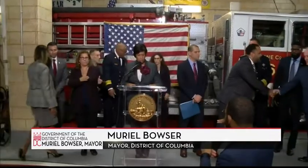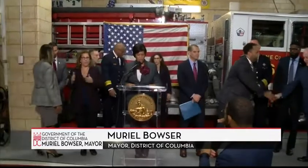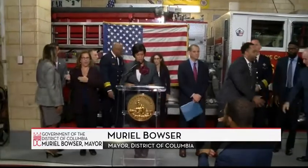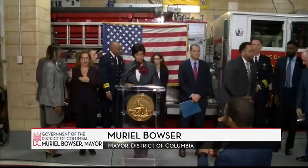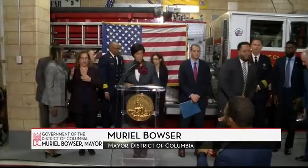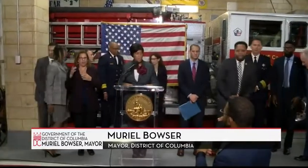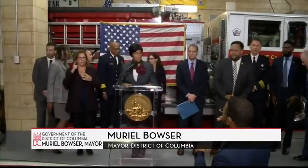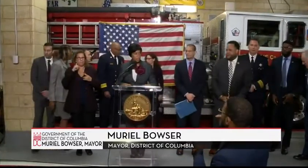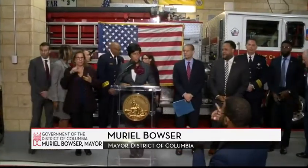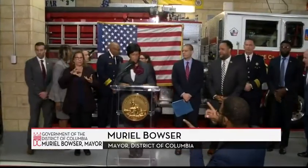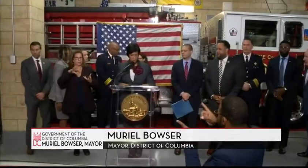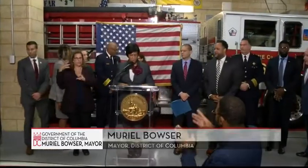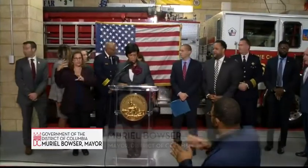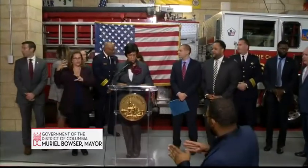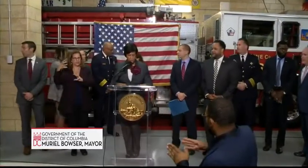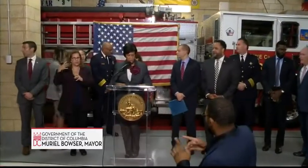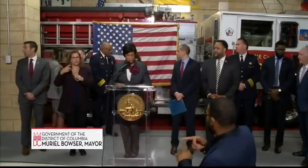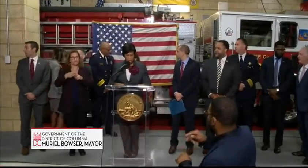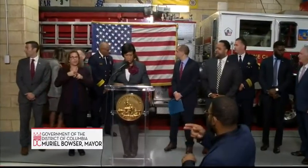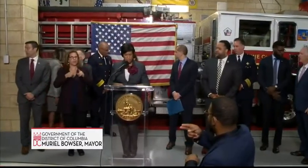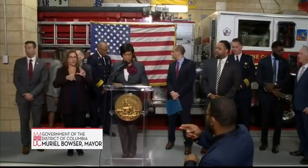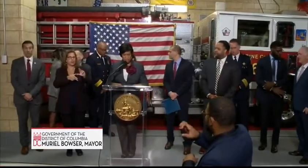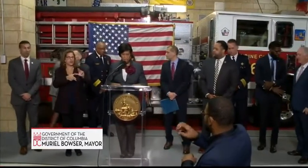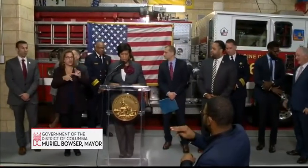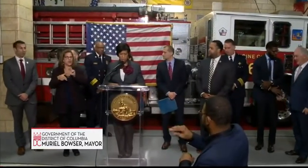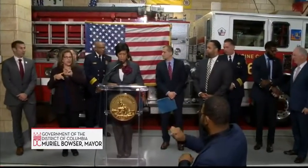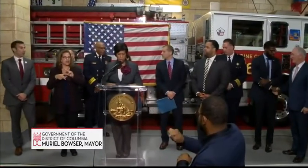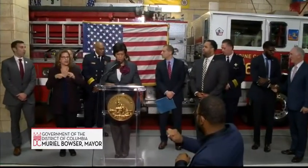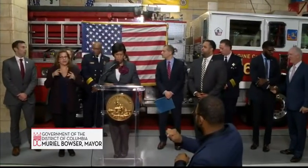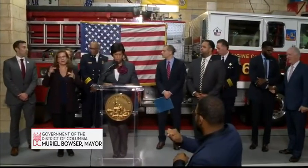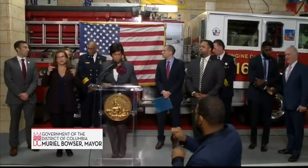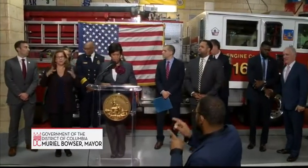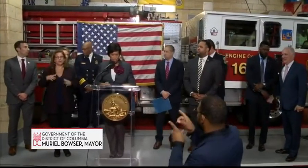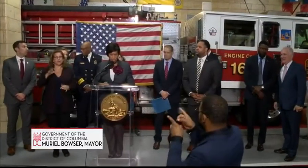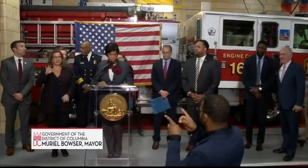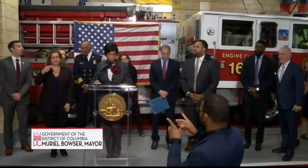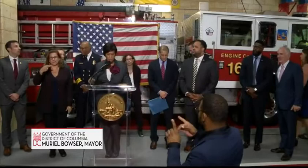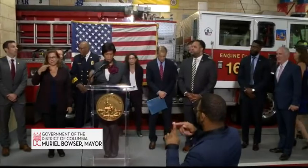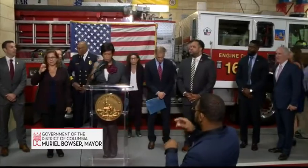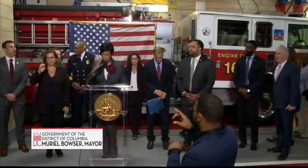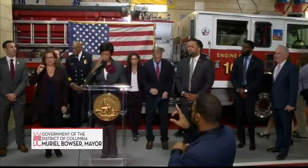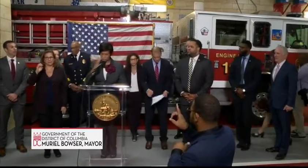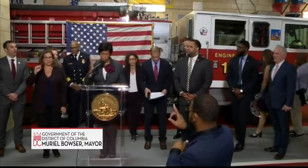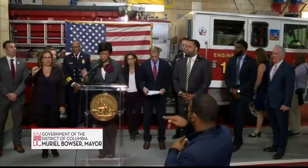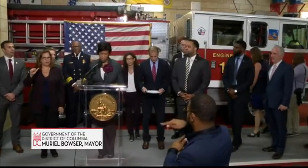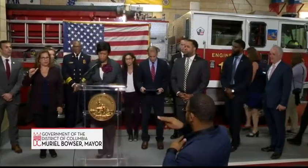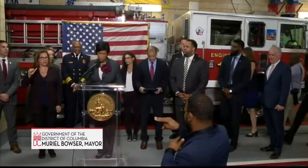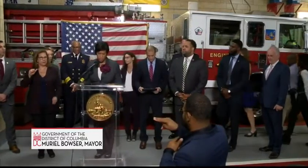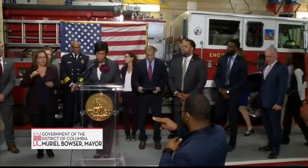RODRIGUEZ FROM HSEMA, CHRIS SHORTER FROM DPW, JEFF MAROOTIAN